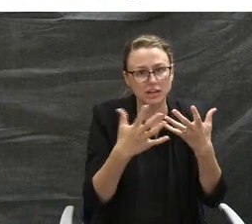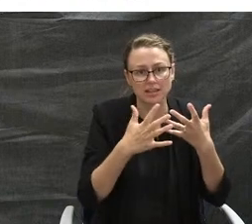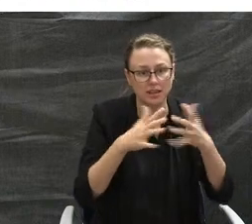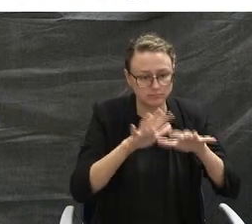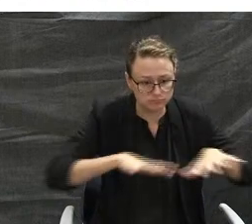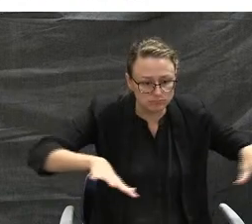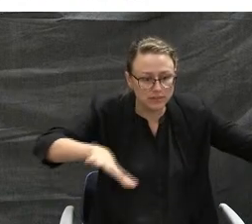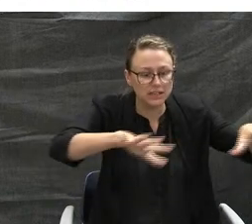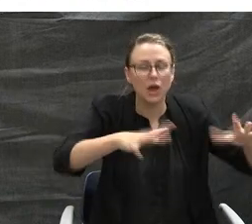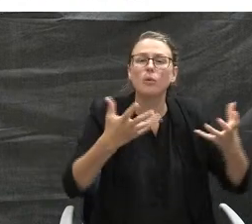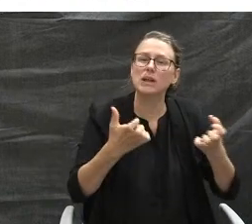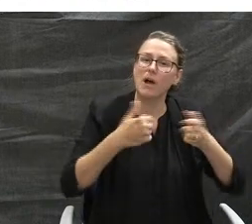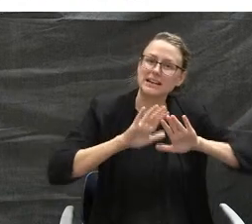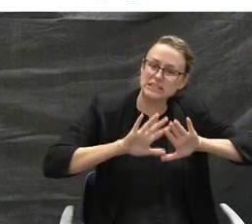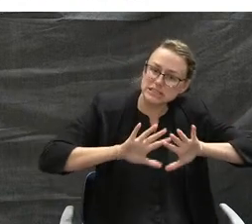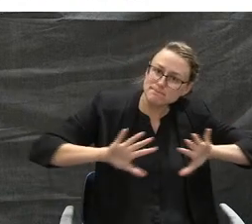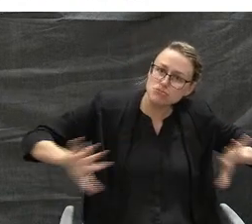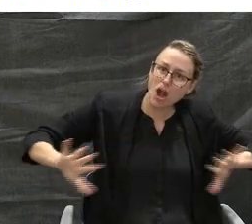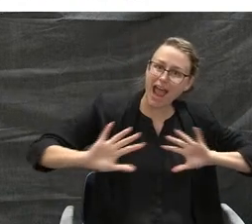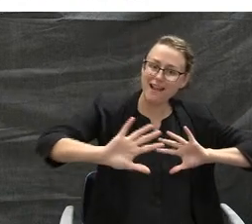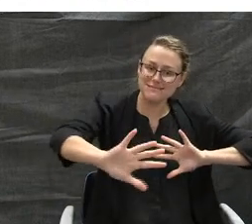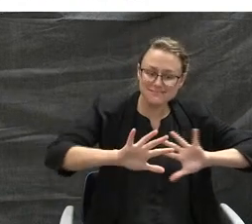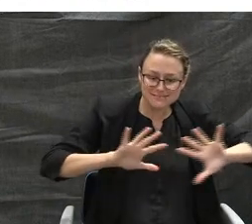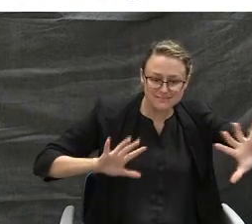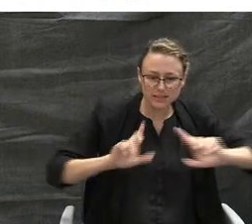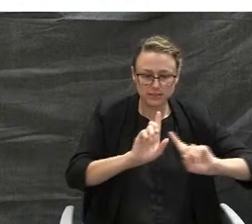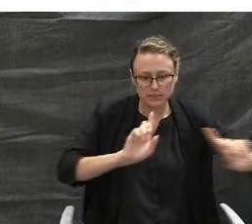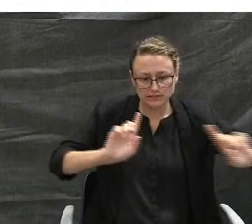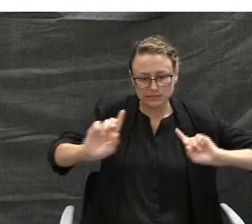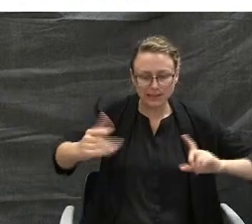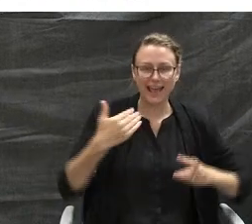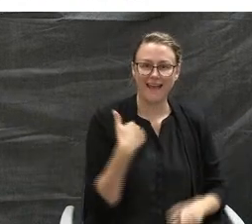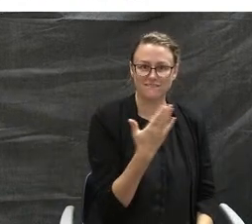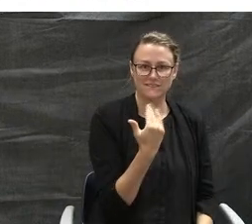forth in order to spread kids out and have this 15 student